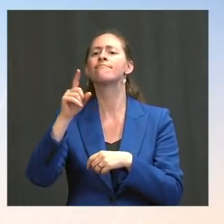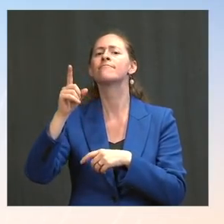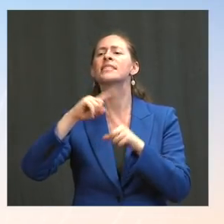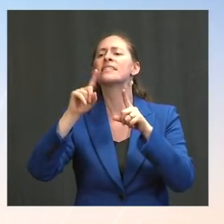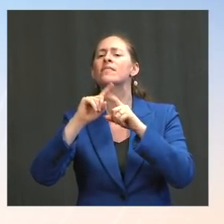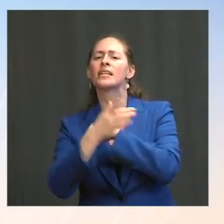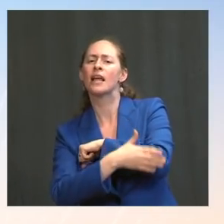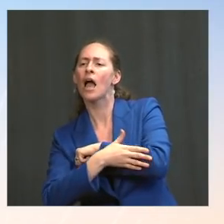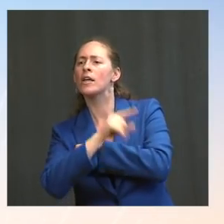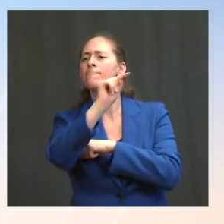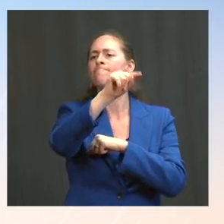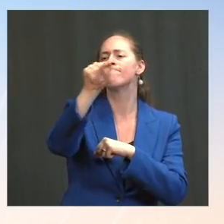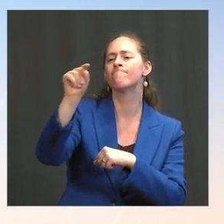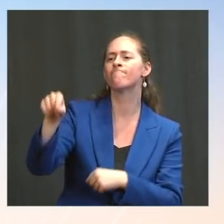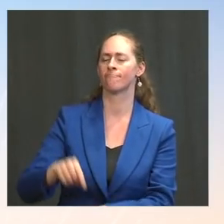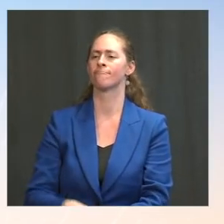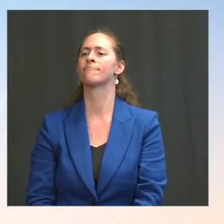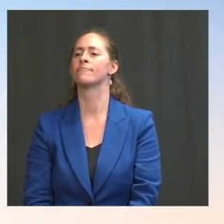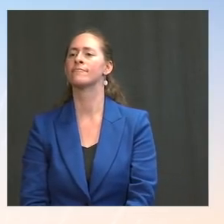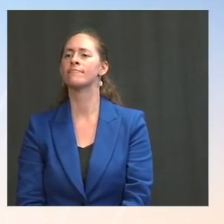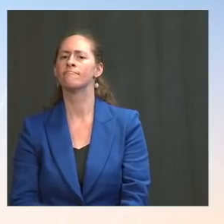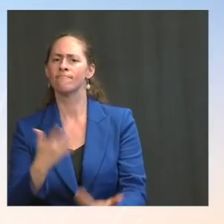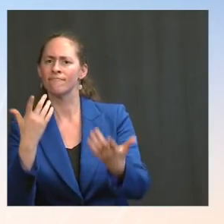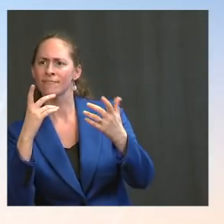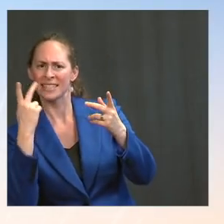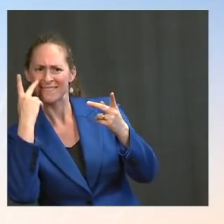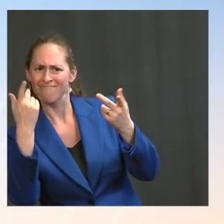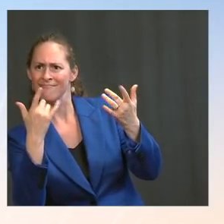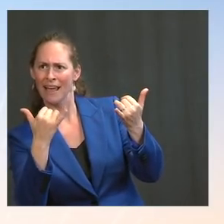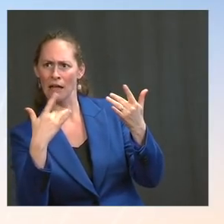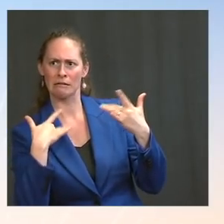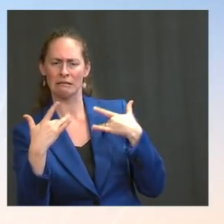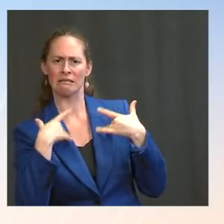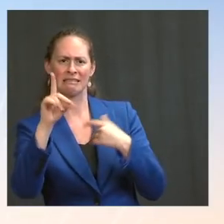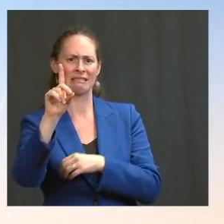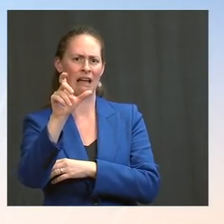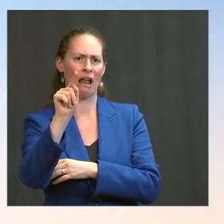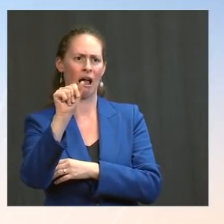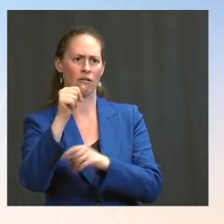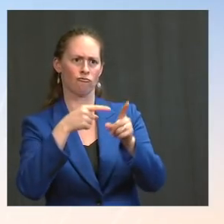to address the rising threat of the Delta variant. The Press: And given the White House is going to fall shy of its 70 percent goal